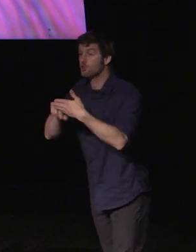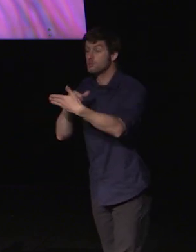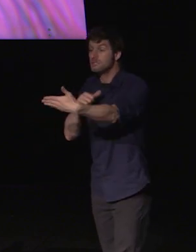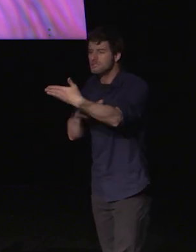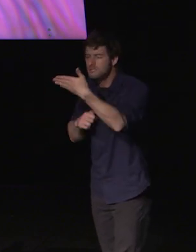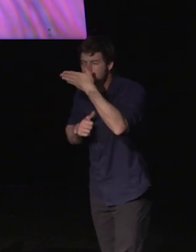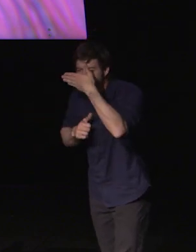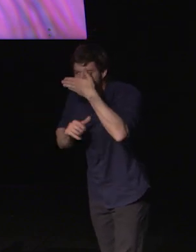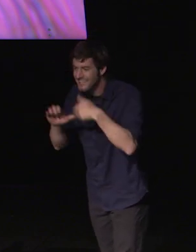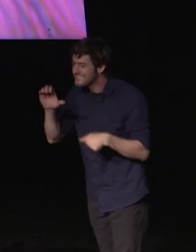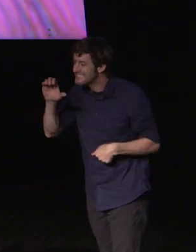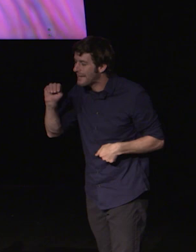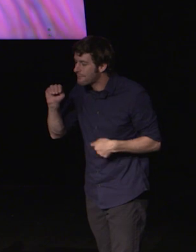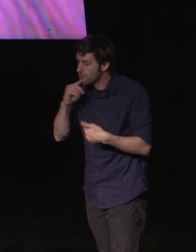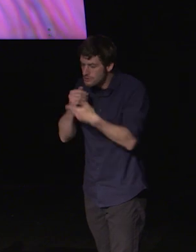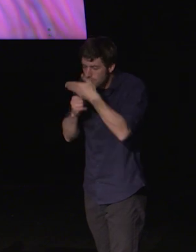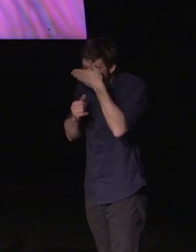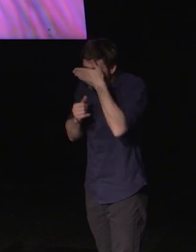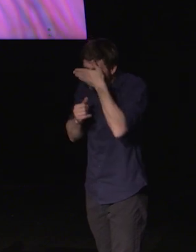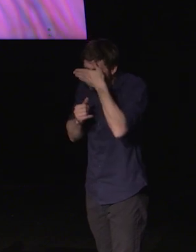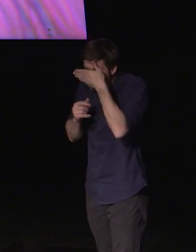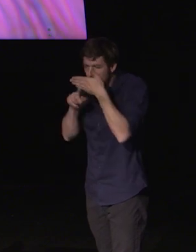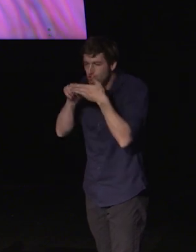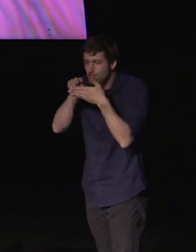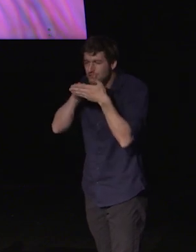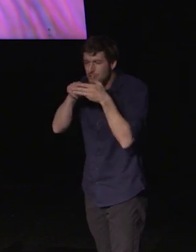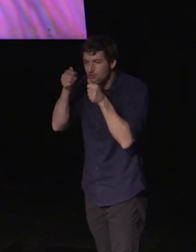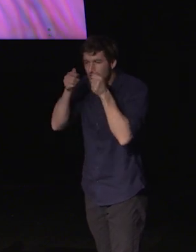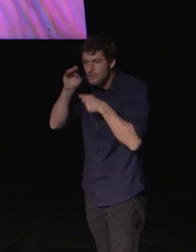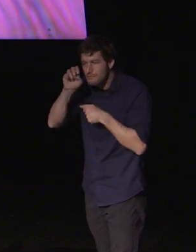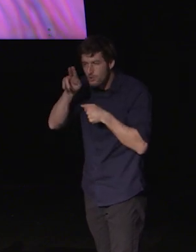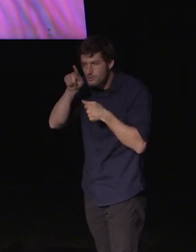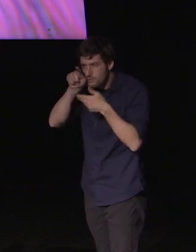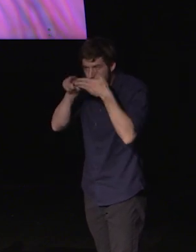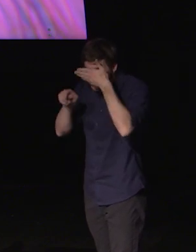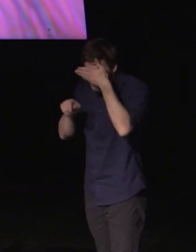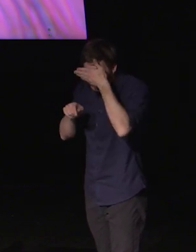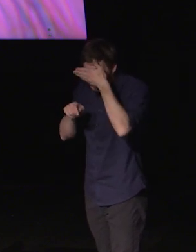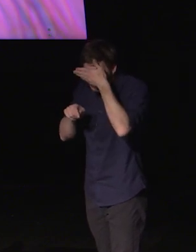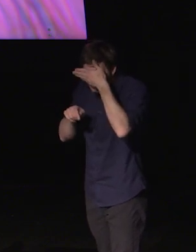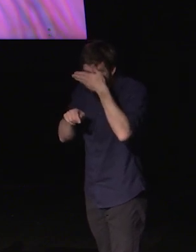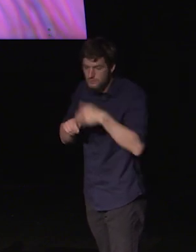in order to be able to read what menu item I was actually focused on. Yeah. -And... I mean...